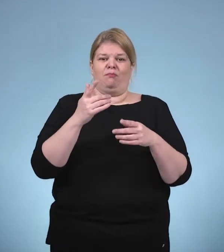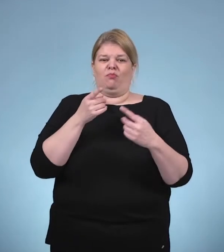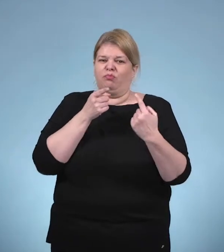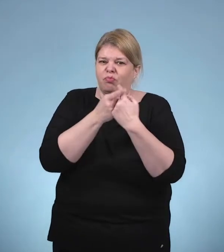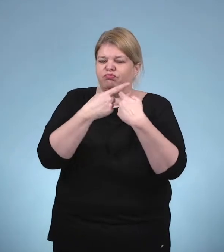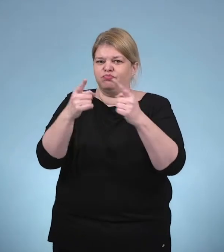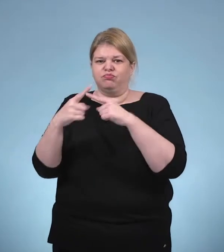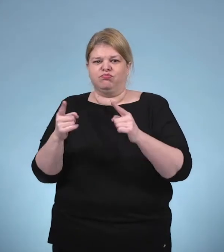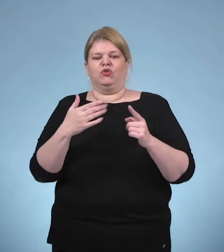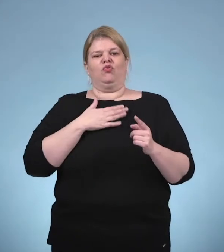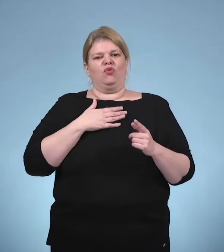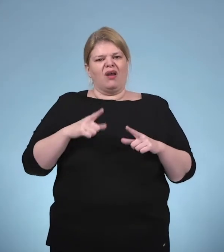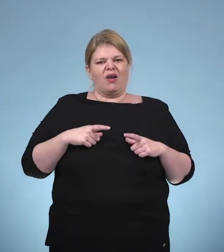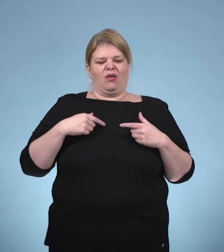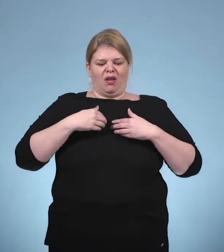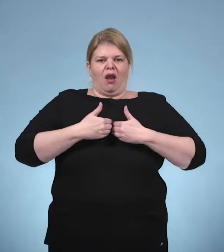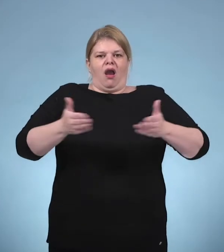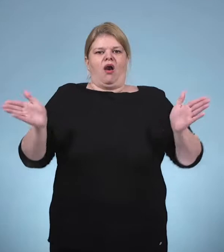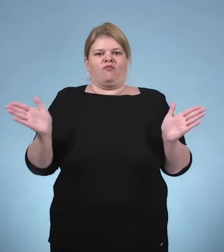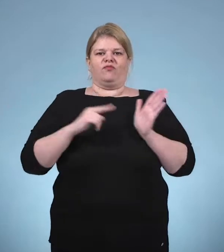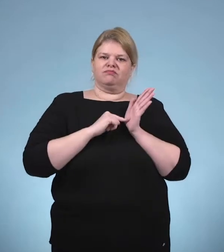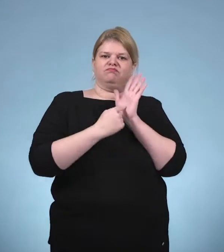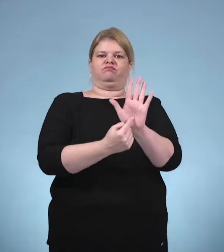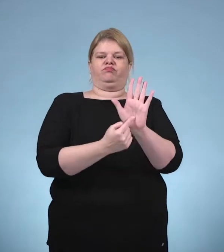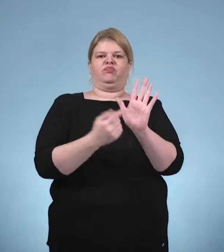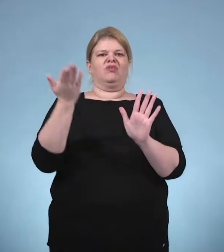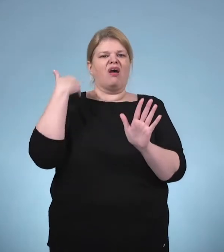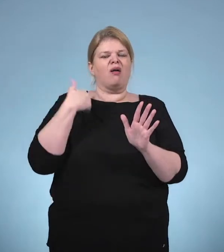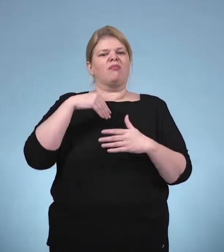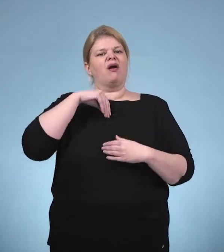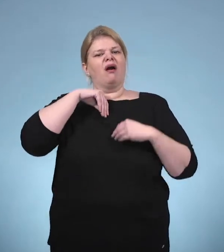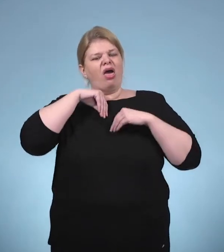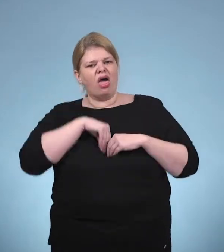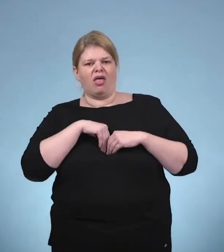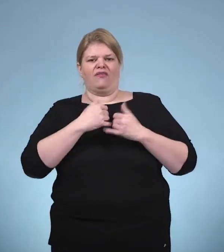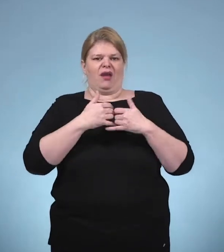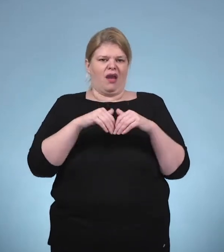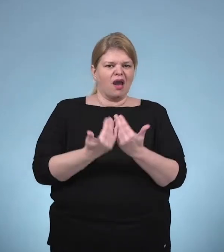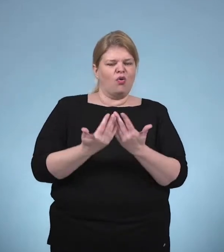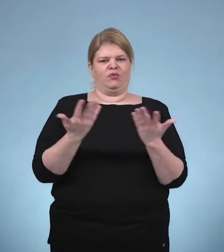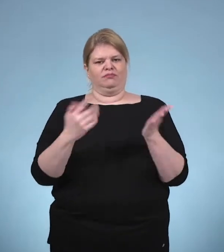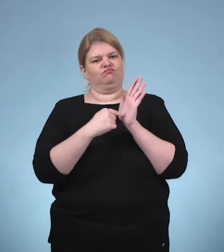and associated movements they are demonstrating with the phrase. For example: I am angry because I am being ignored.